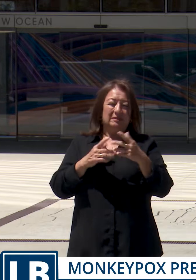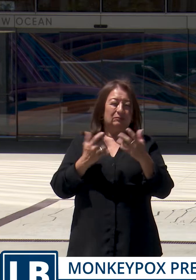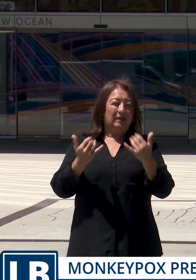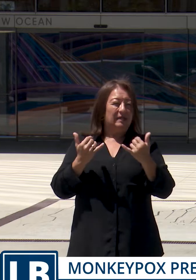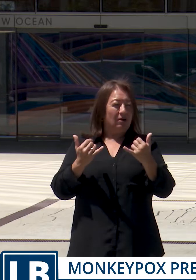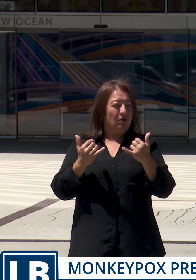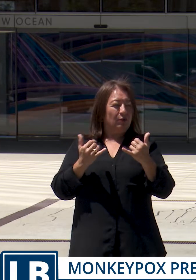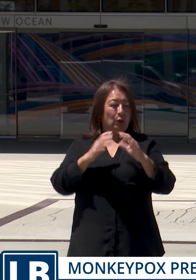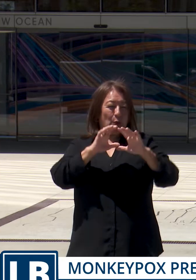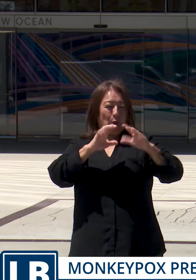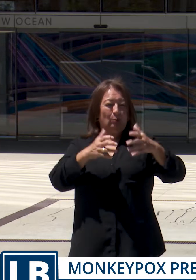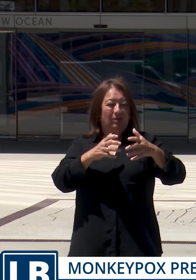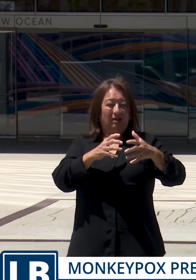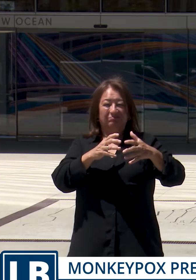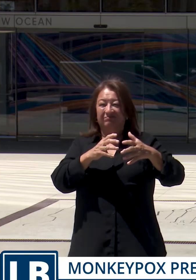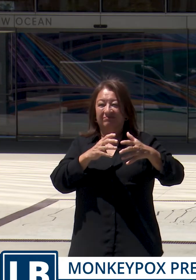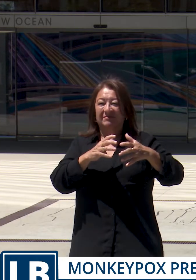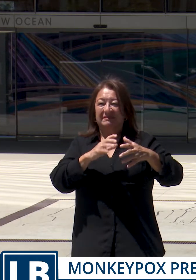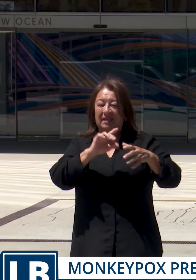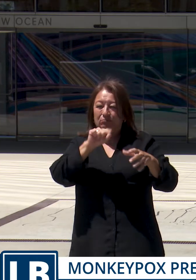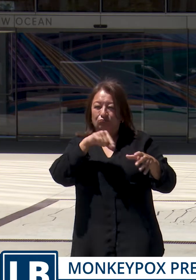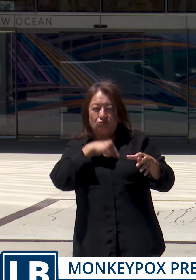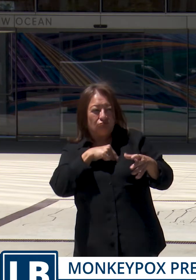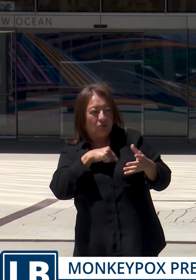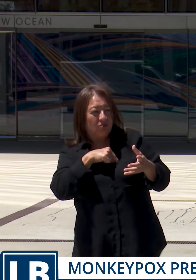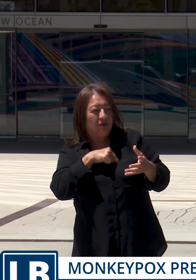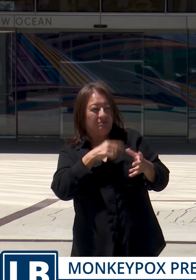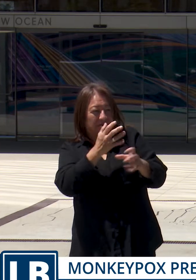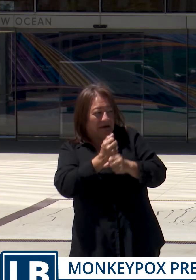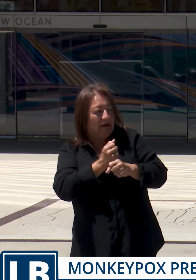group uh we are working very closely with l.a county and with the state